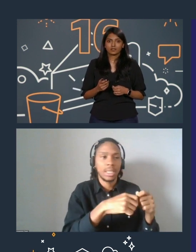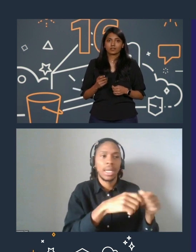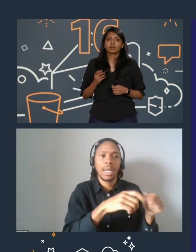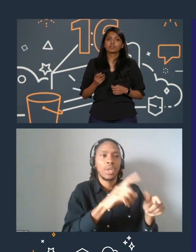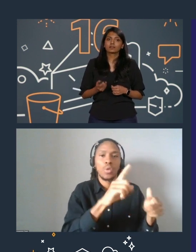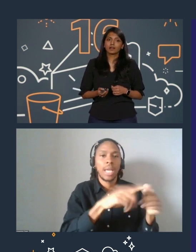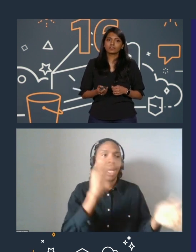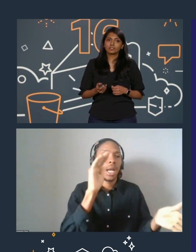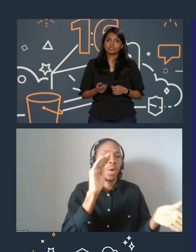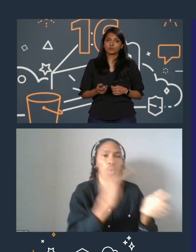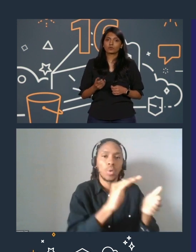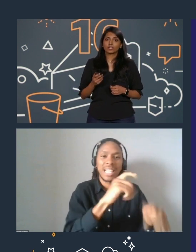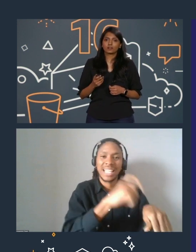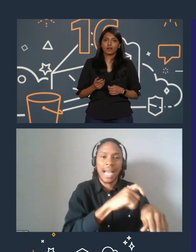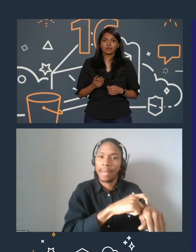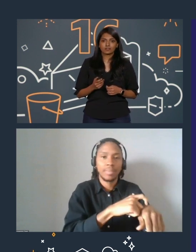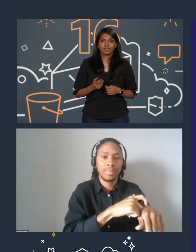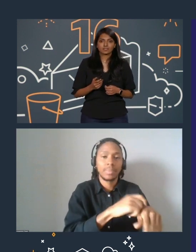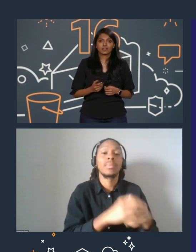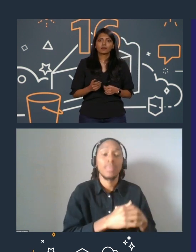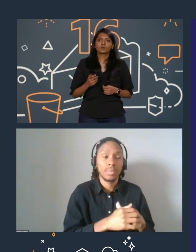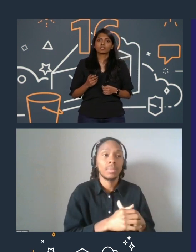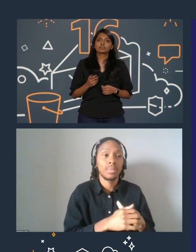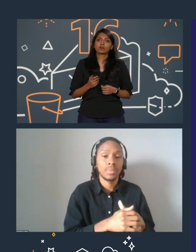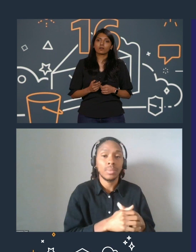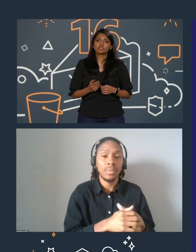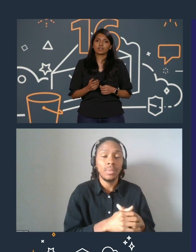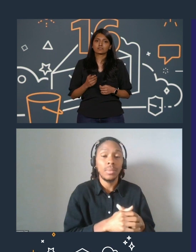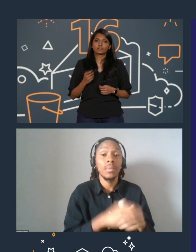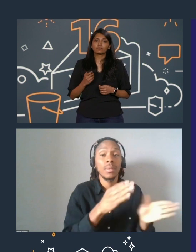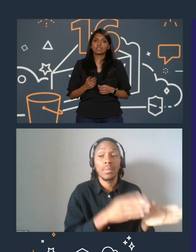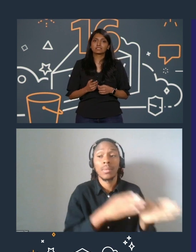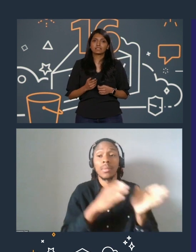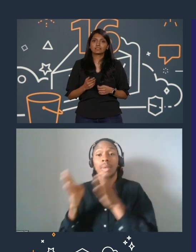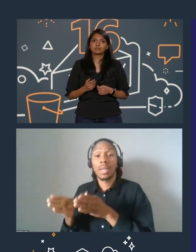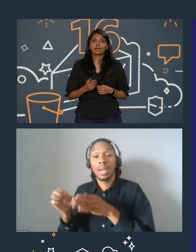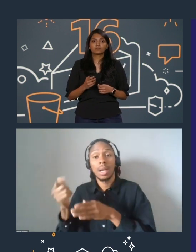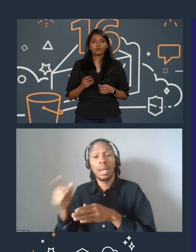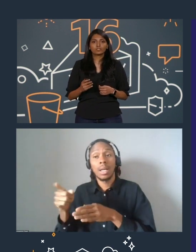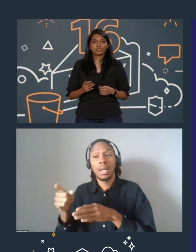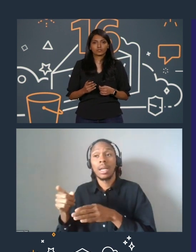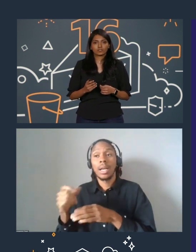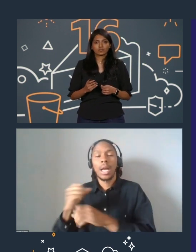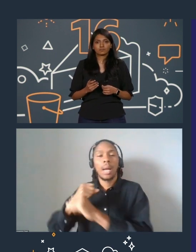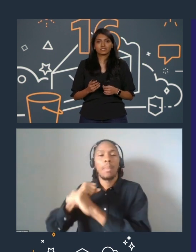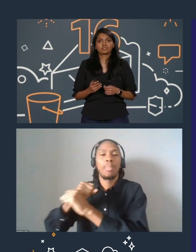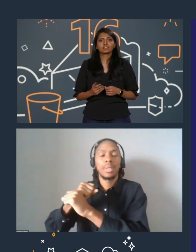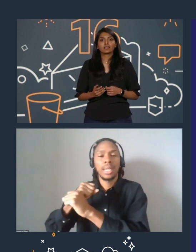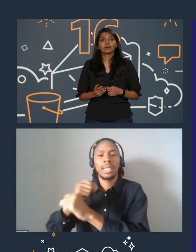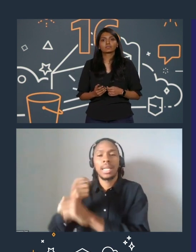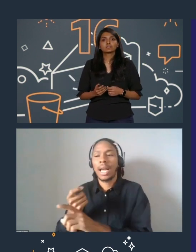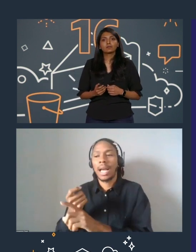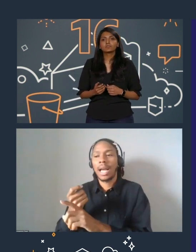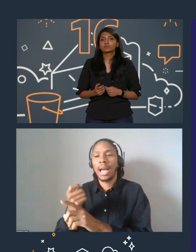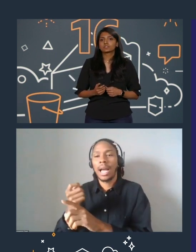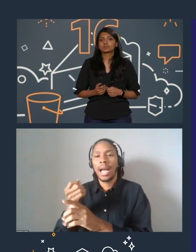The governance mode in contrast protects objects from being deleted by most users, but still allows some users